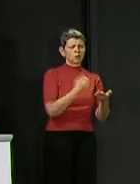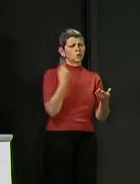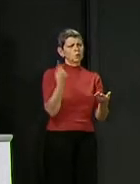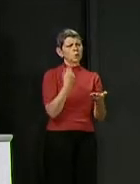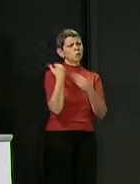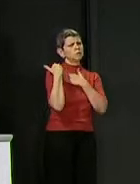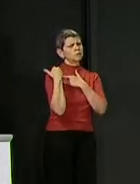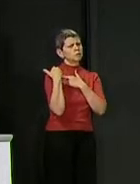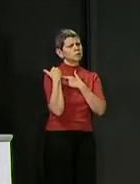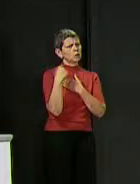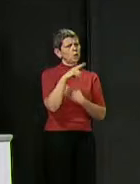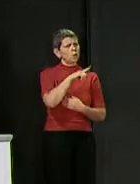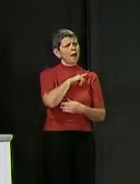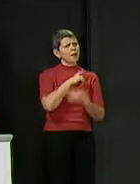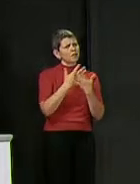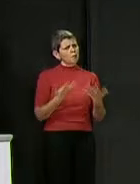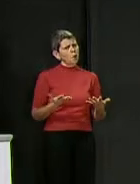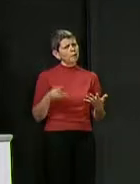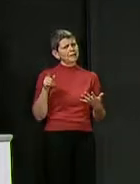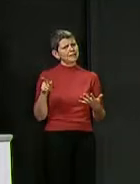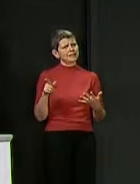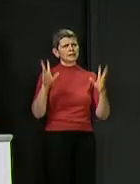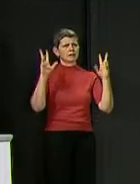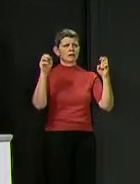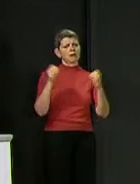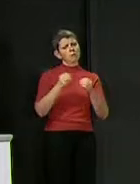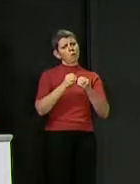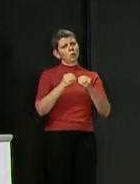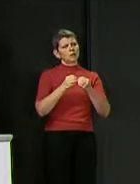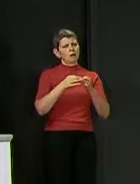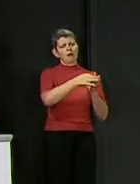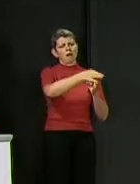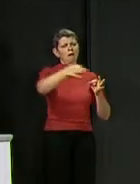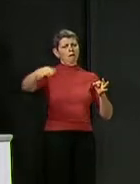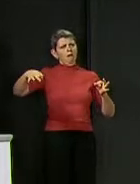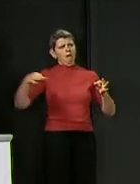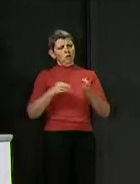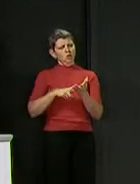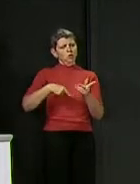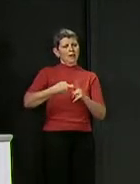currently Border Force who do this, so would it require an agreement with the Home Office